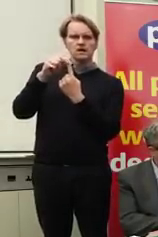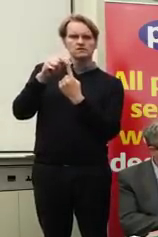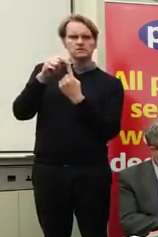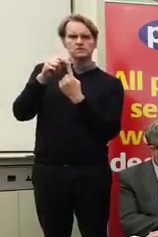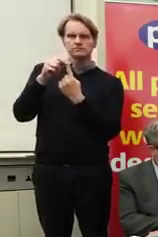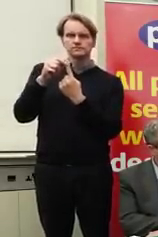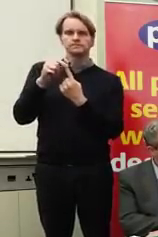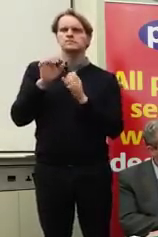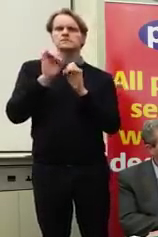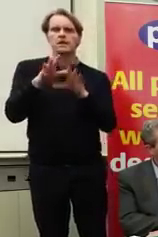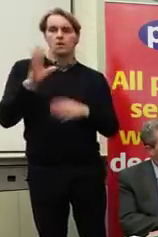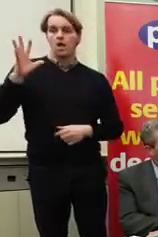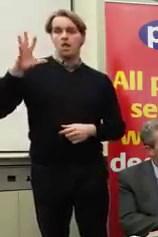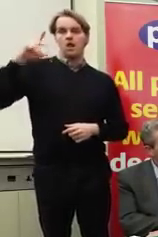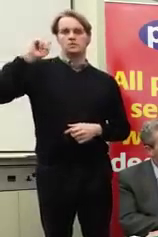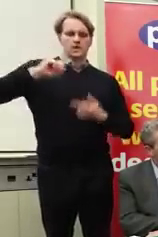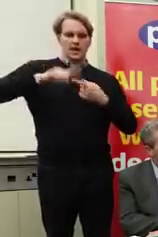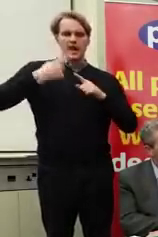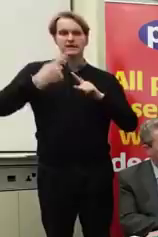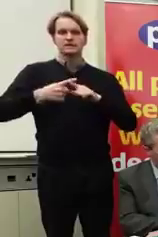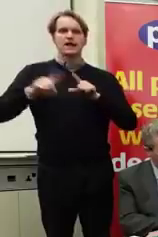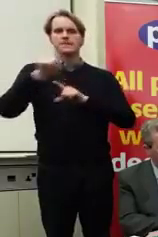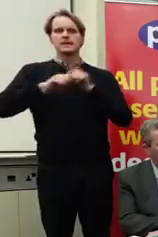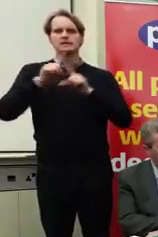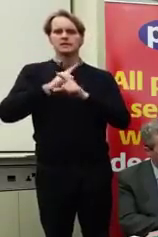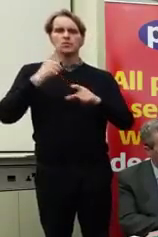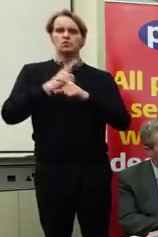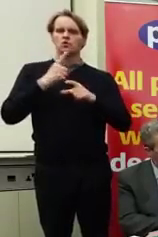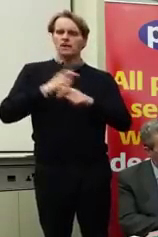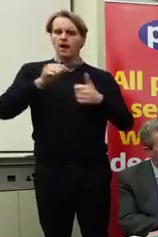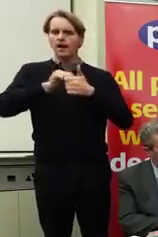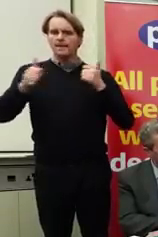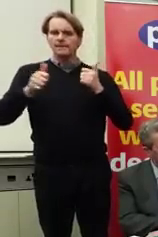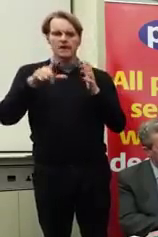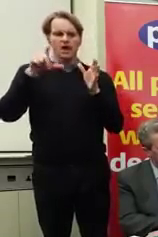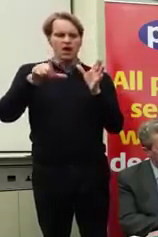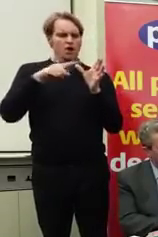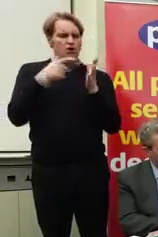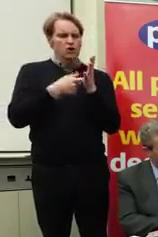discussed the impact of the collapse of Carillion not only on members who work at